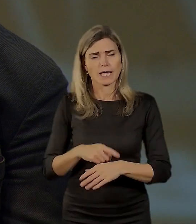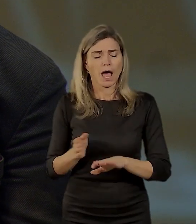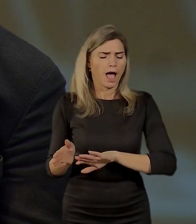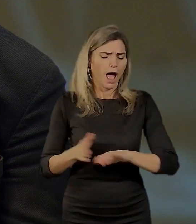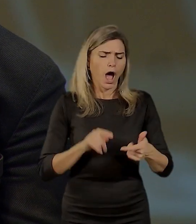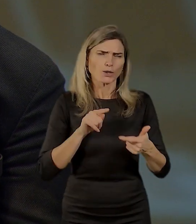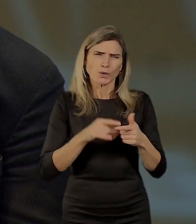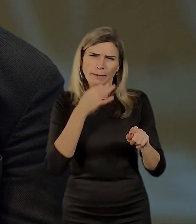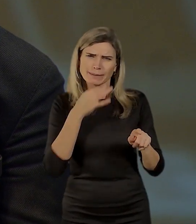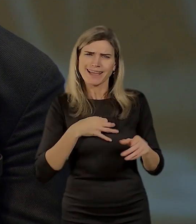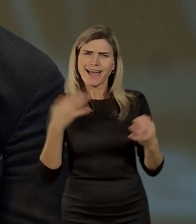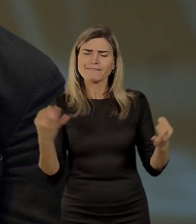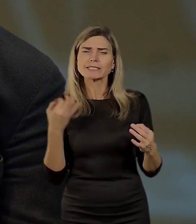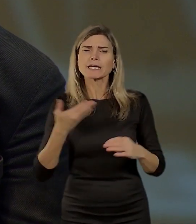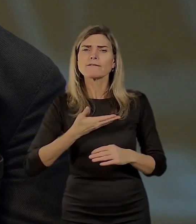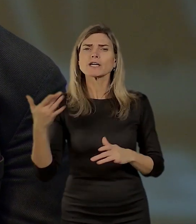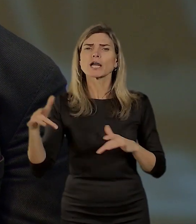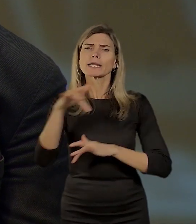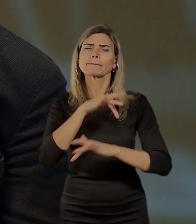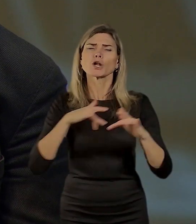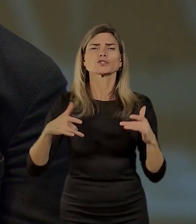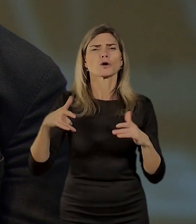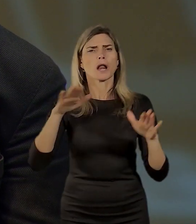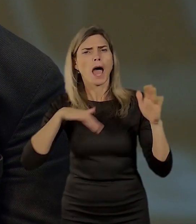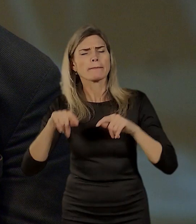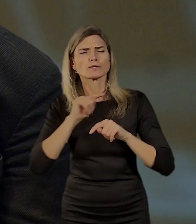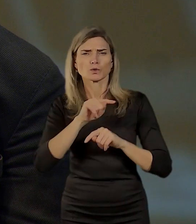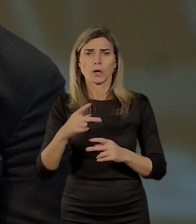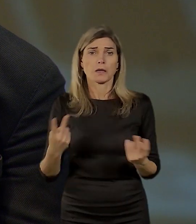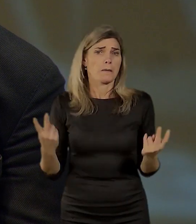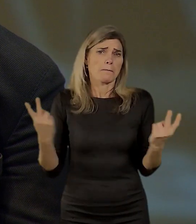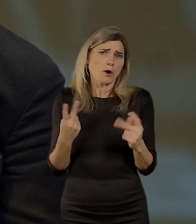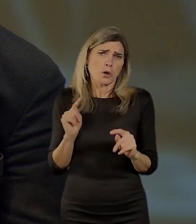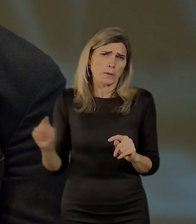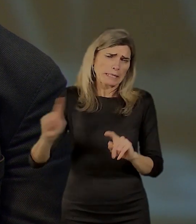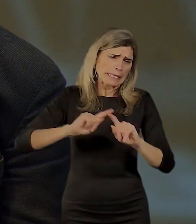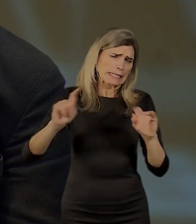of the SVJ, and which is the other public space that will be taken over by the city district.